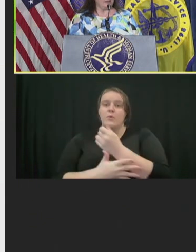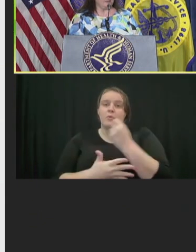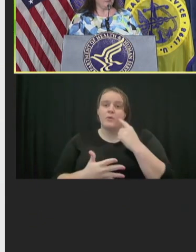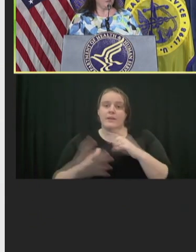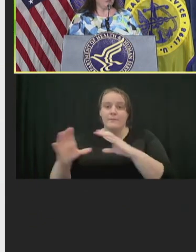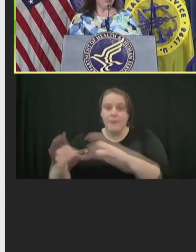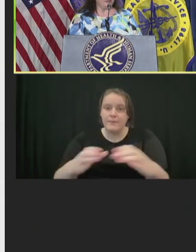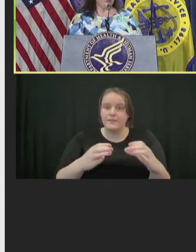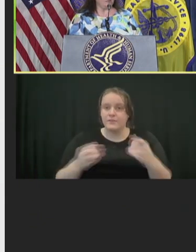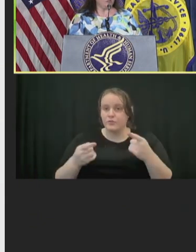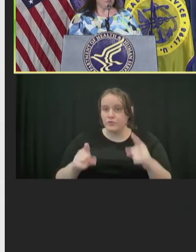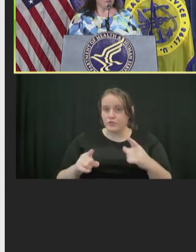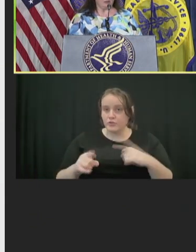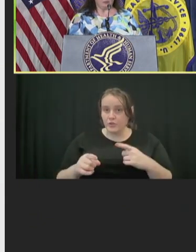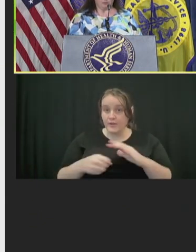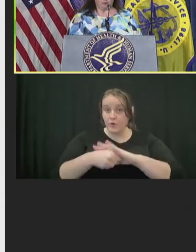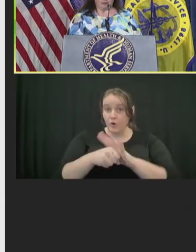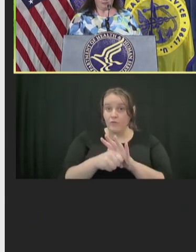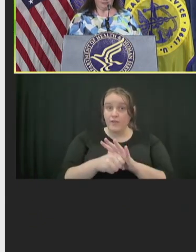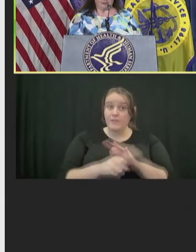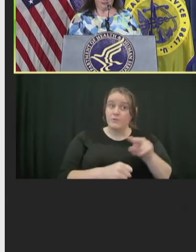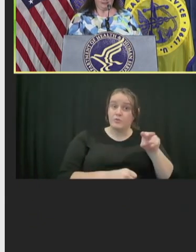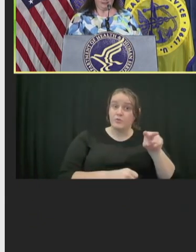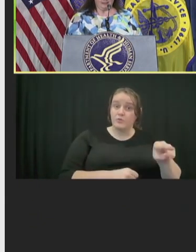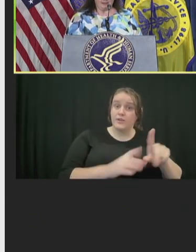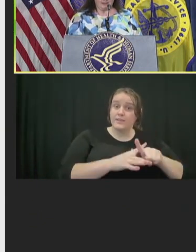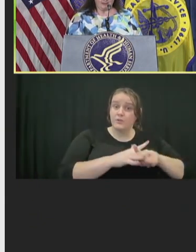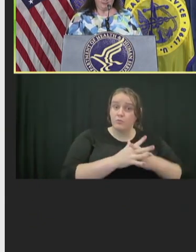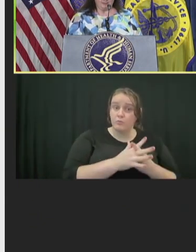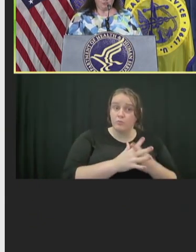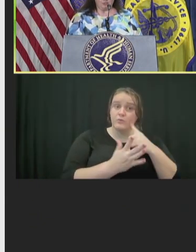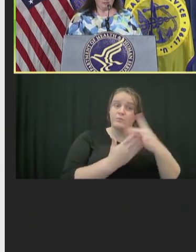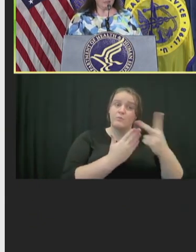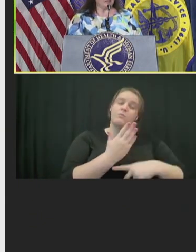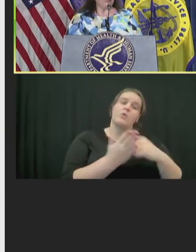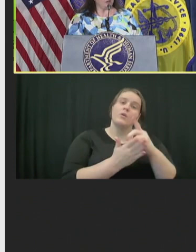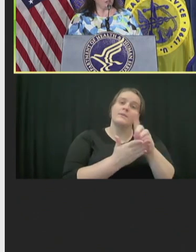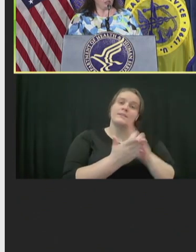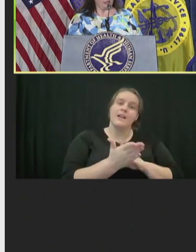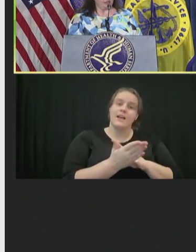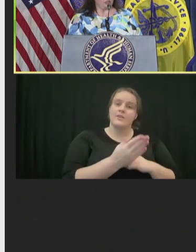But if you look at the original program design, two things have not changed in